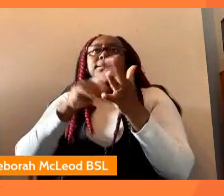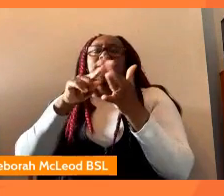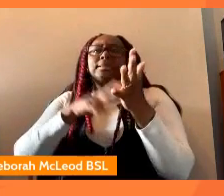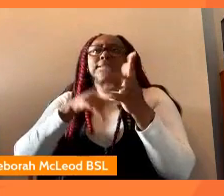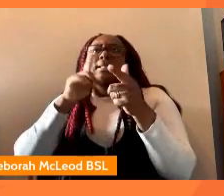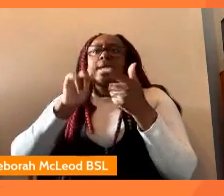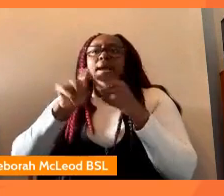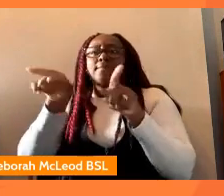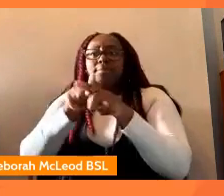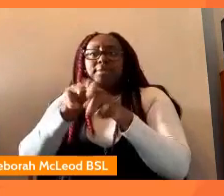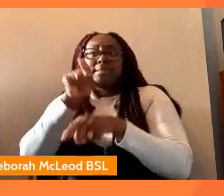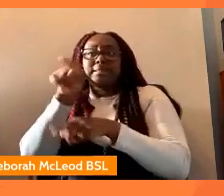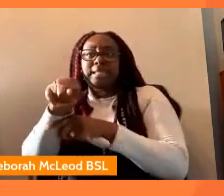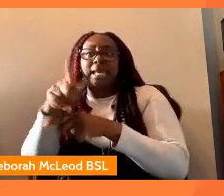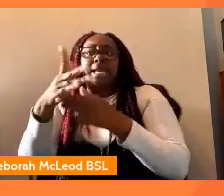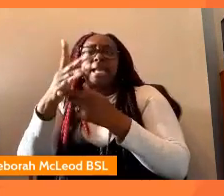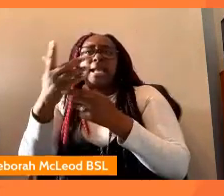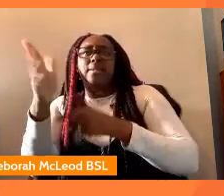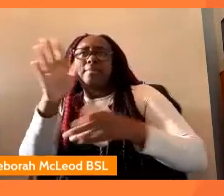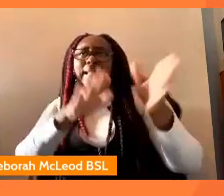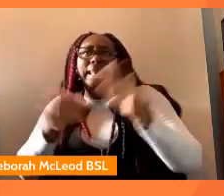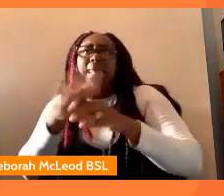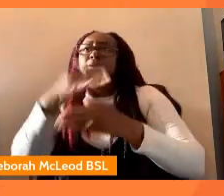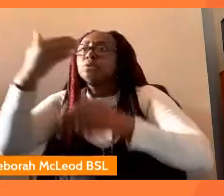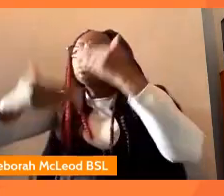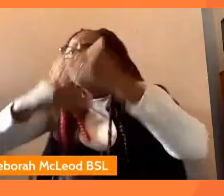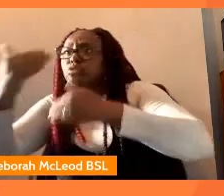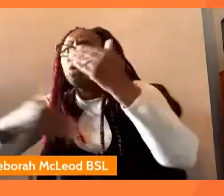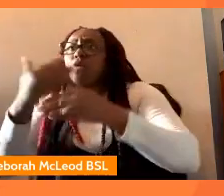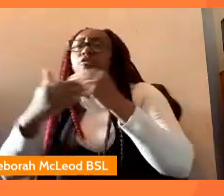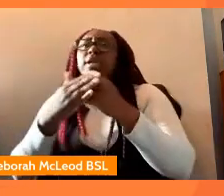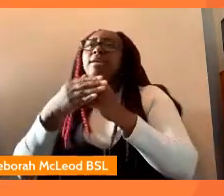at Flatpack screenings and collected stories from South Asian women.